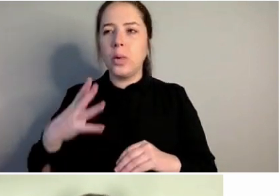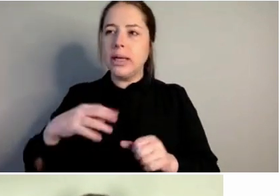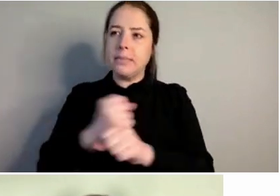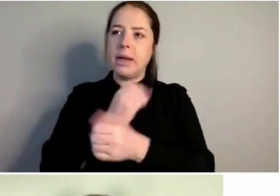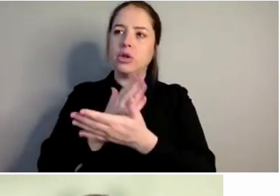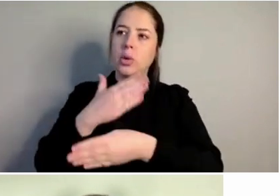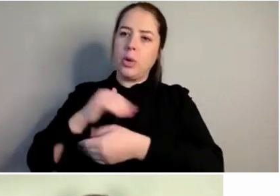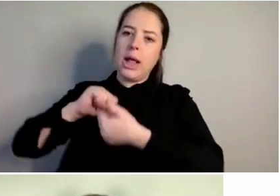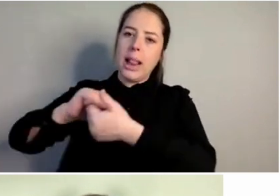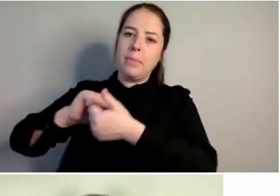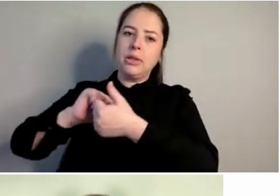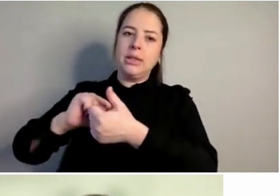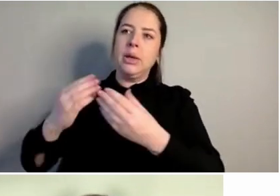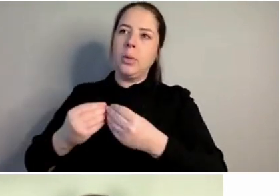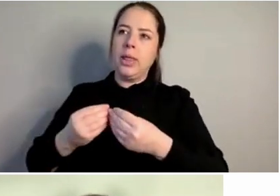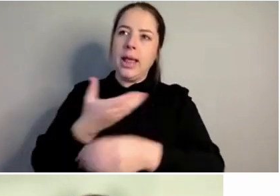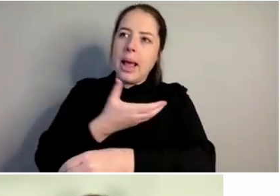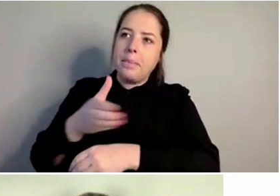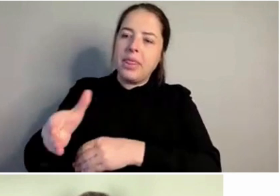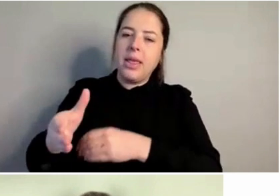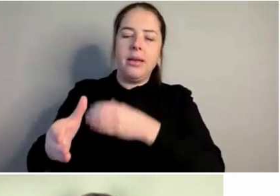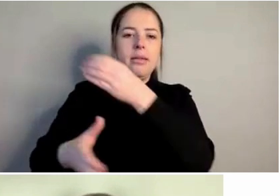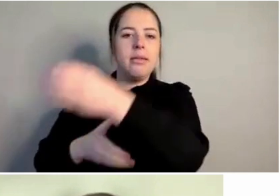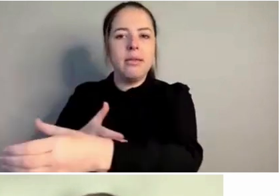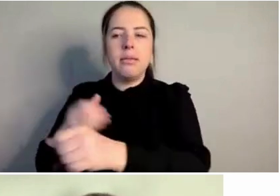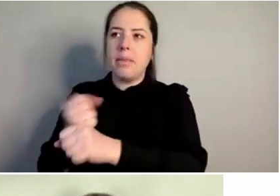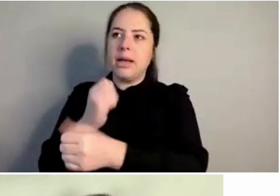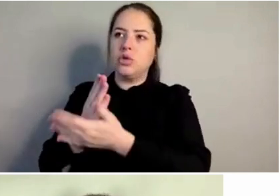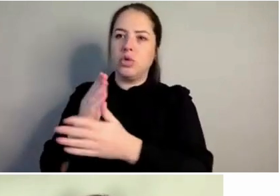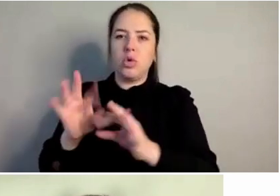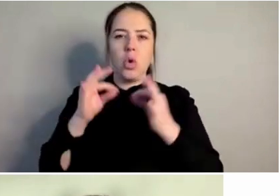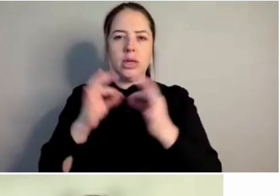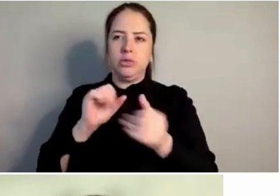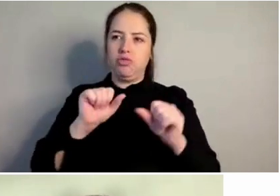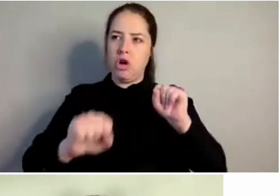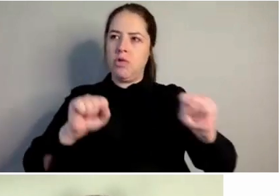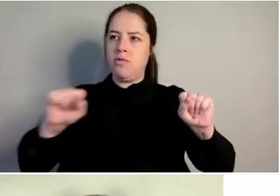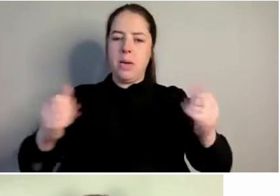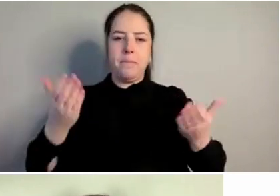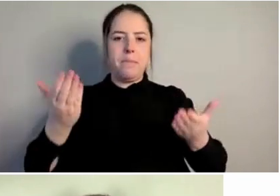and with empathy across our organisation. Lovely. Thank you.